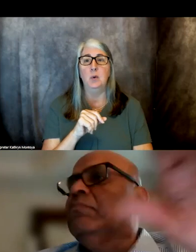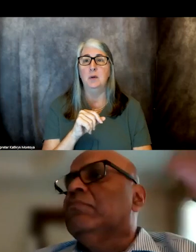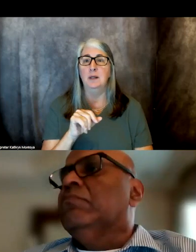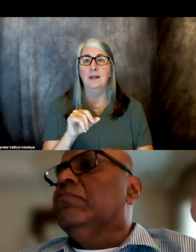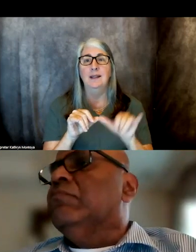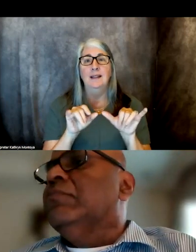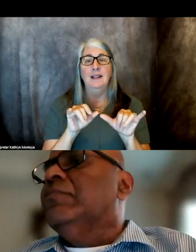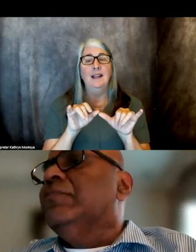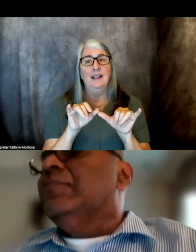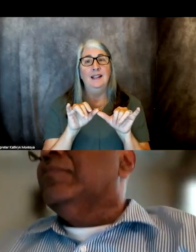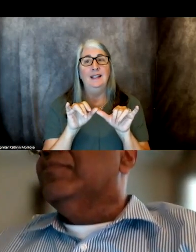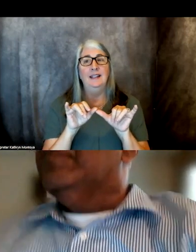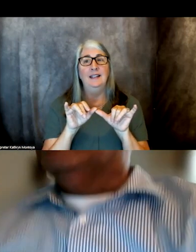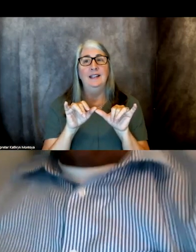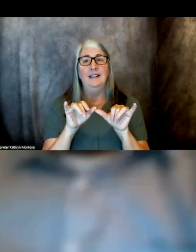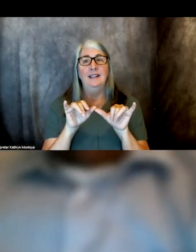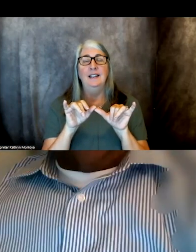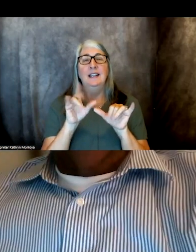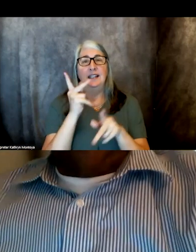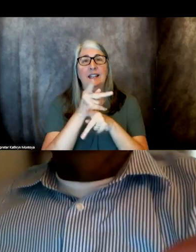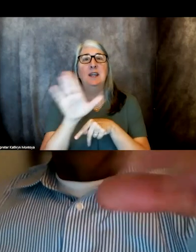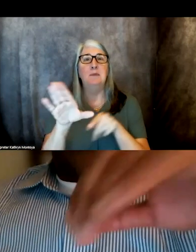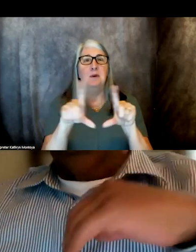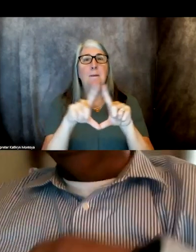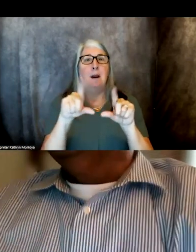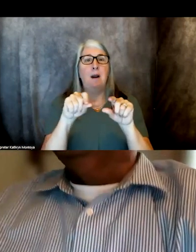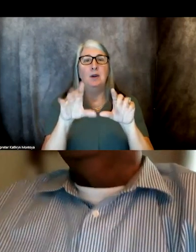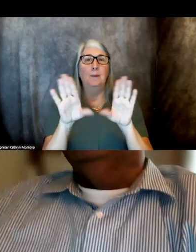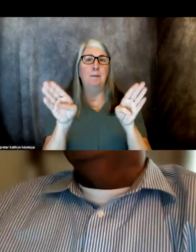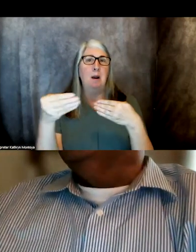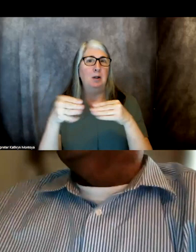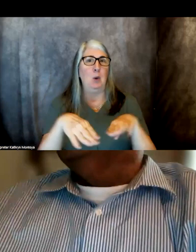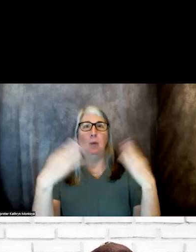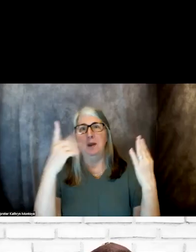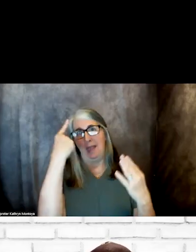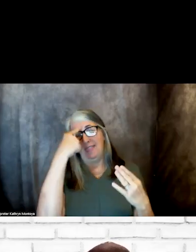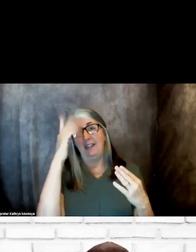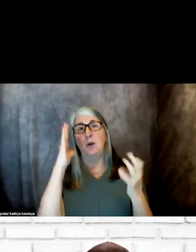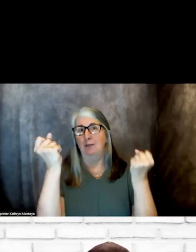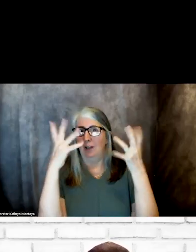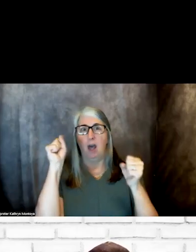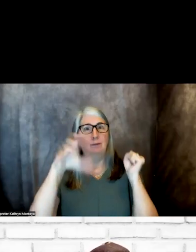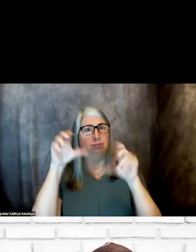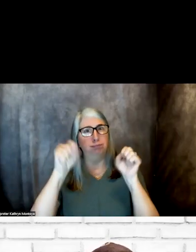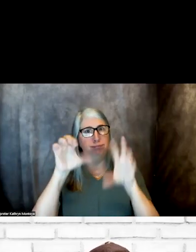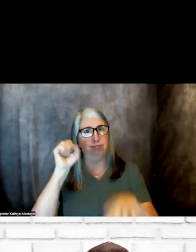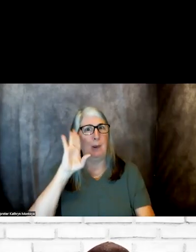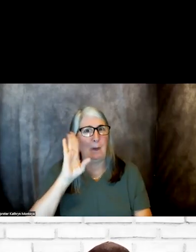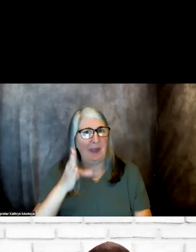FLOODED WITH FOLLOWUP. THANK YOU FOR BEING PART OF TODAY'S CRISIS JAM.